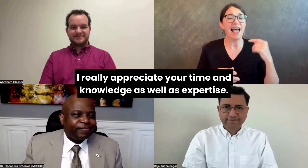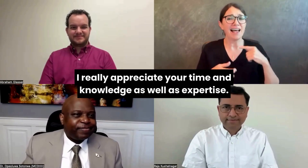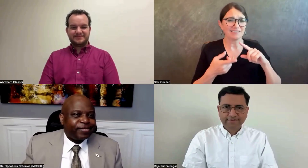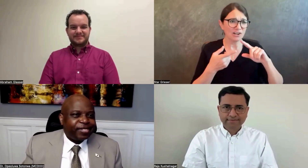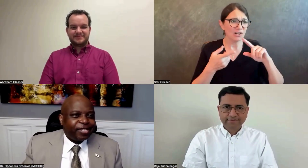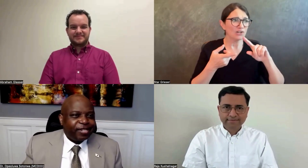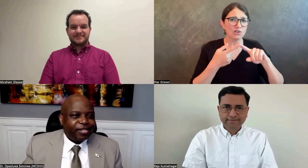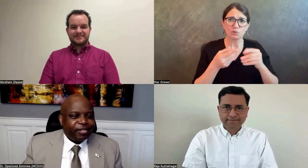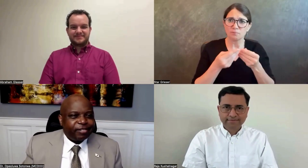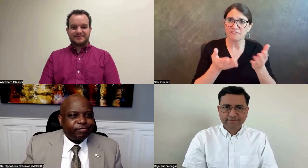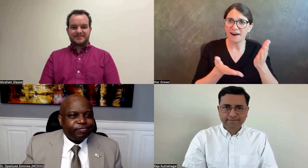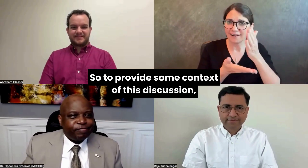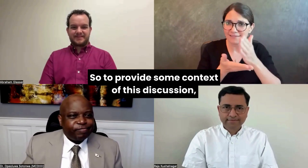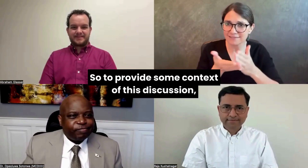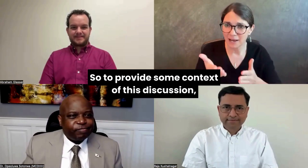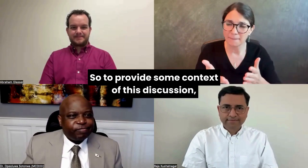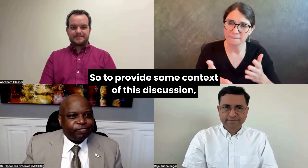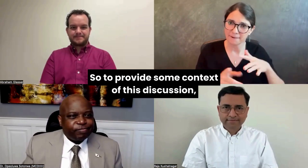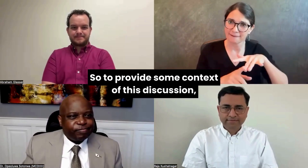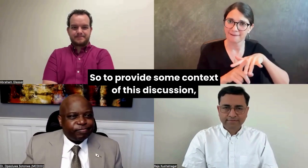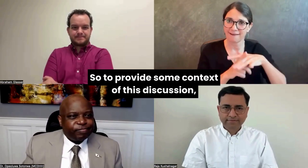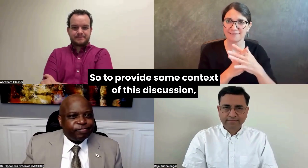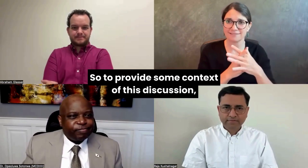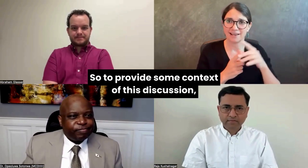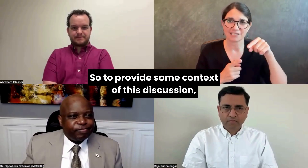So to provide some context of this discussion,